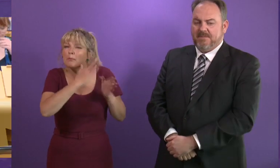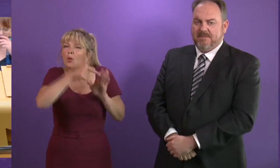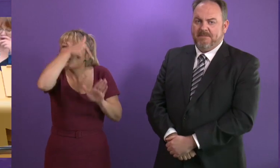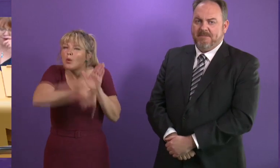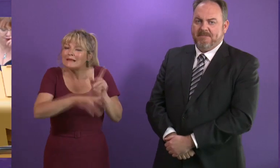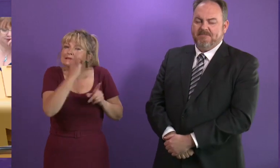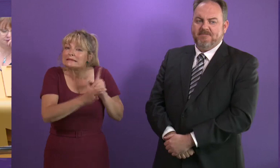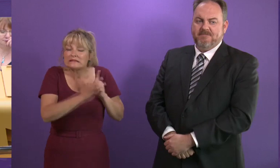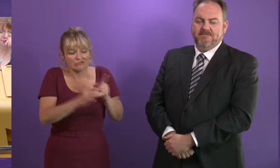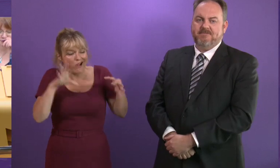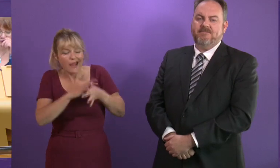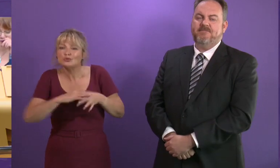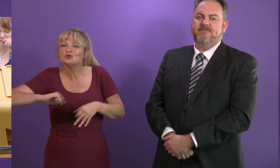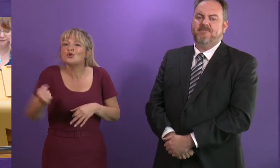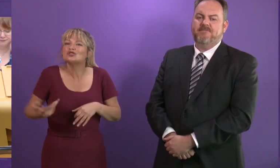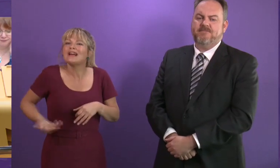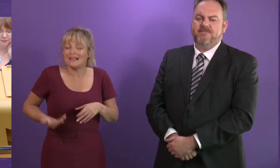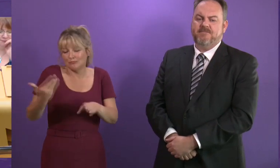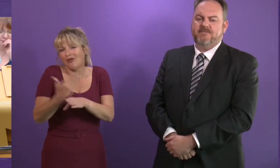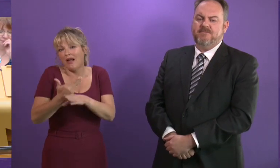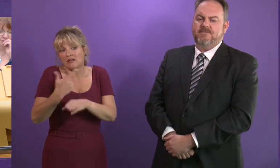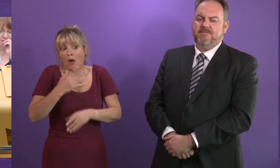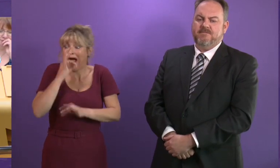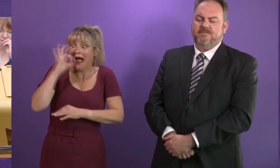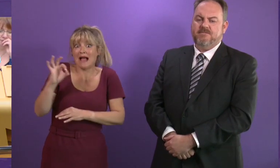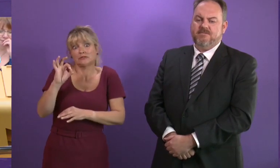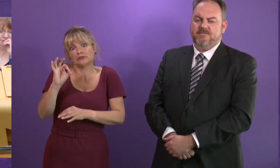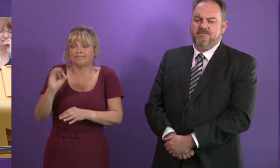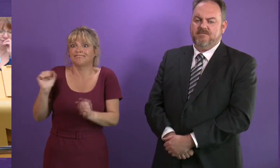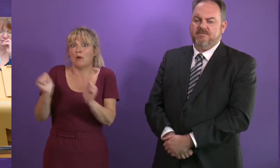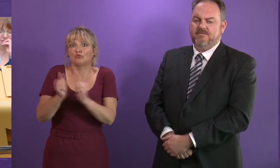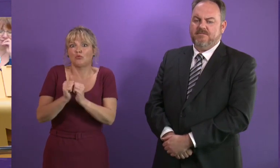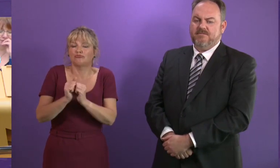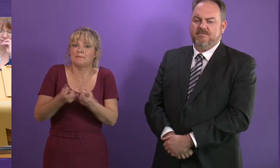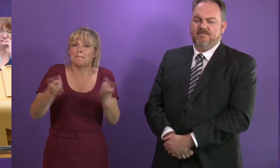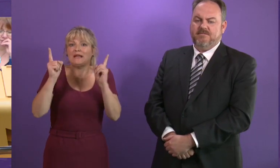will ask the relevant minister to respond. We will always consider community buyout proposals.